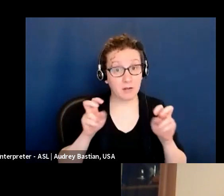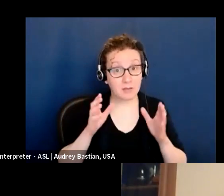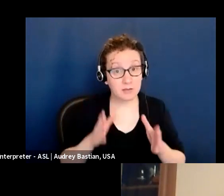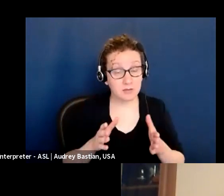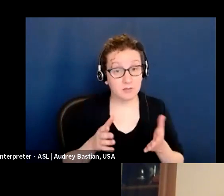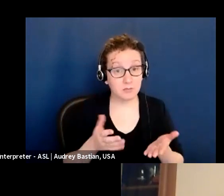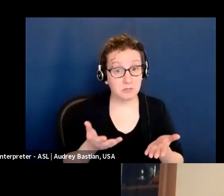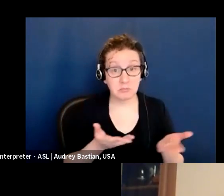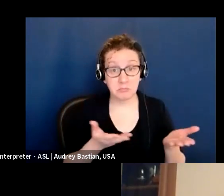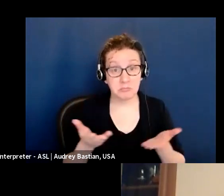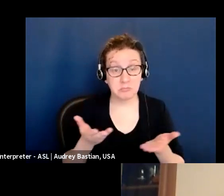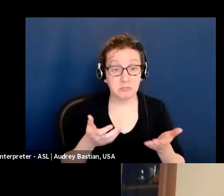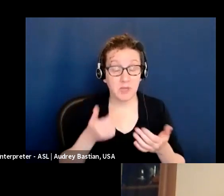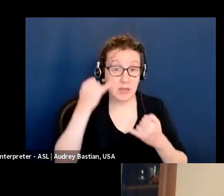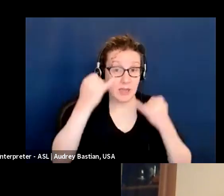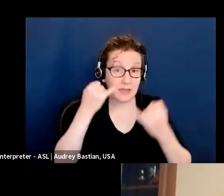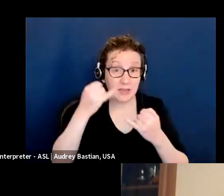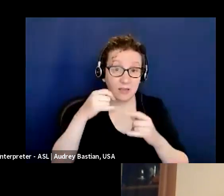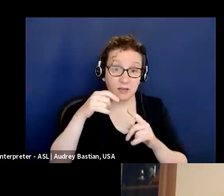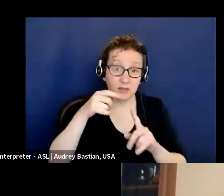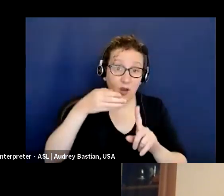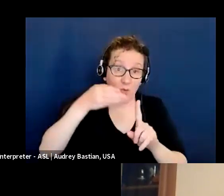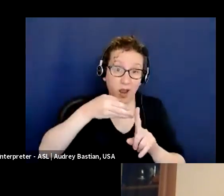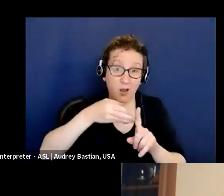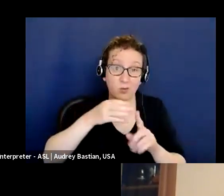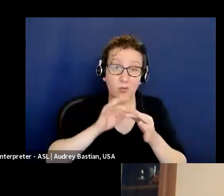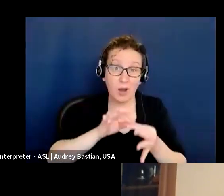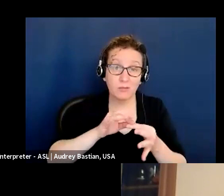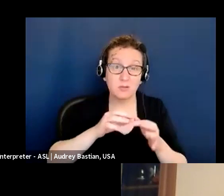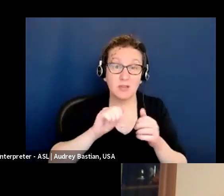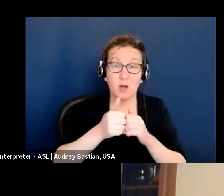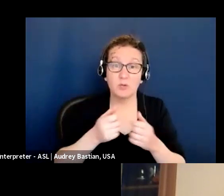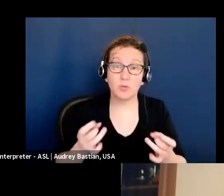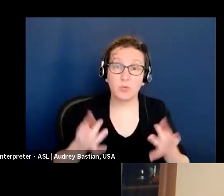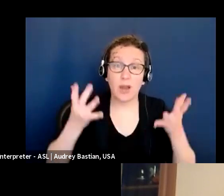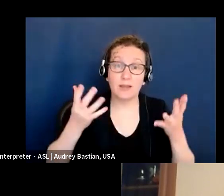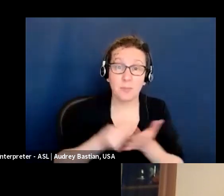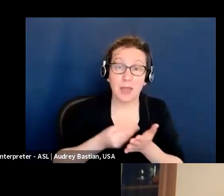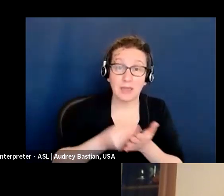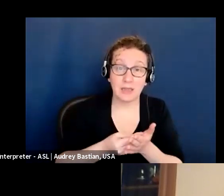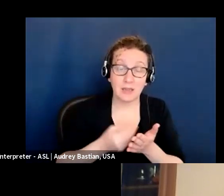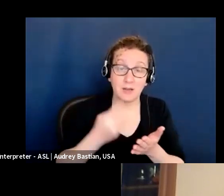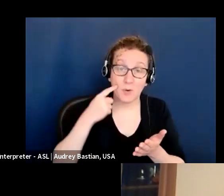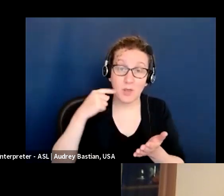maybe if they had some ideas around how to like raise money for this or because there's so many